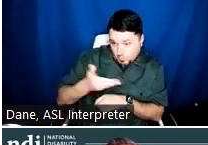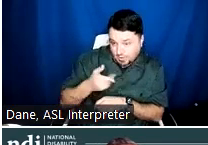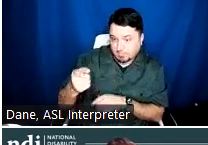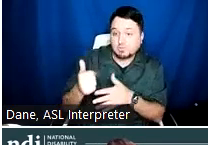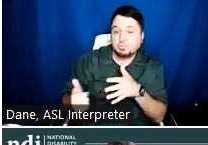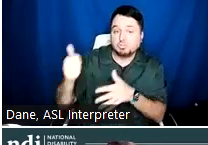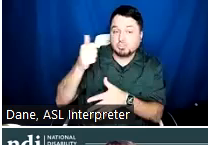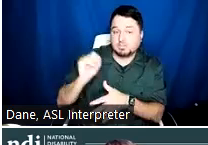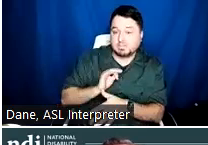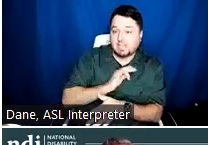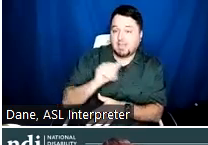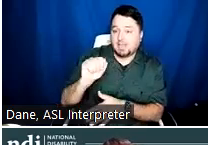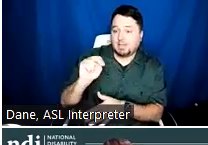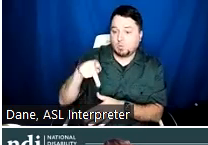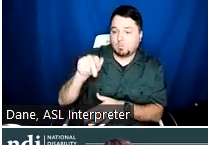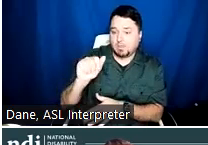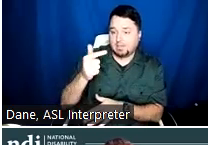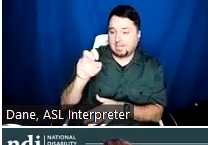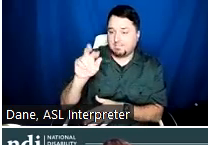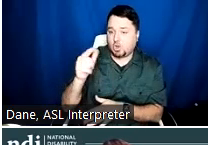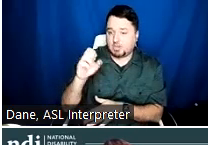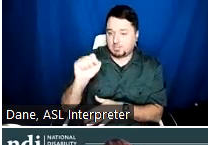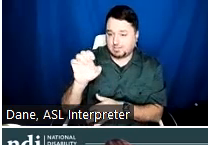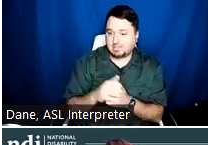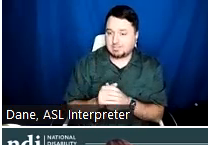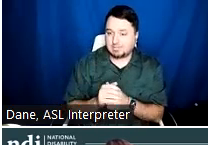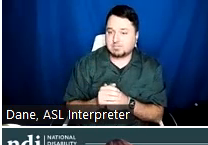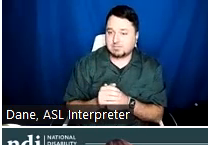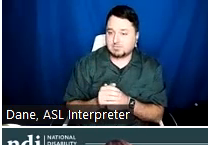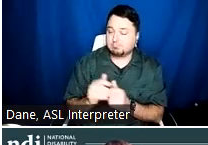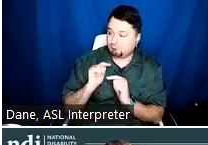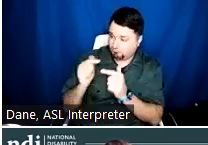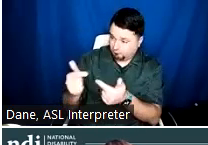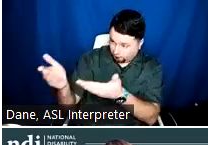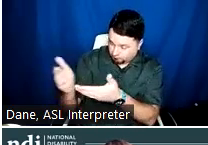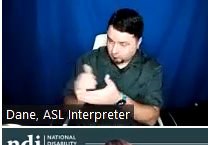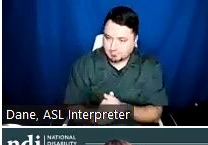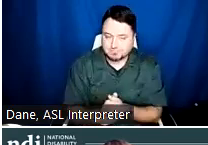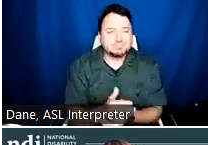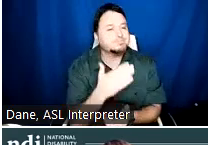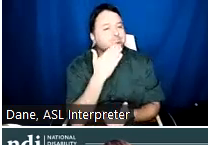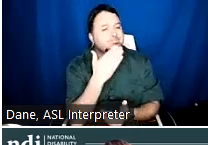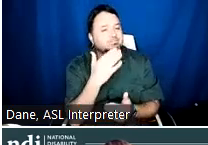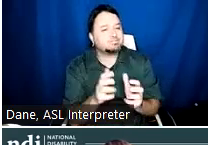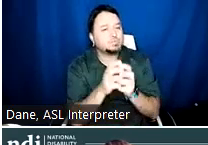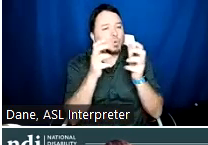Thank you so much Michael and good